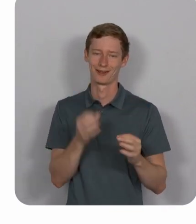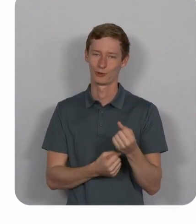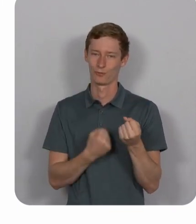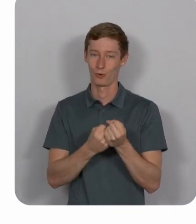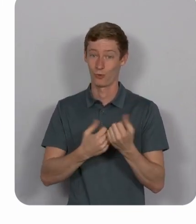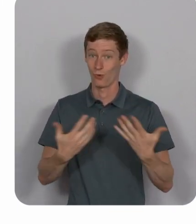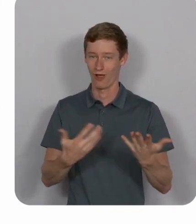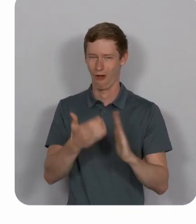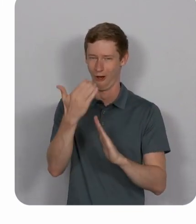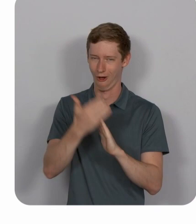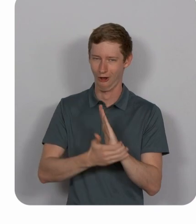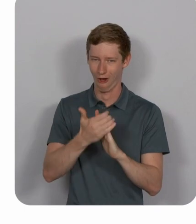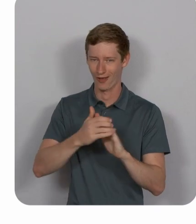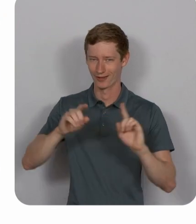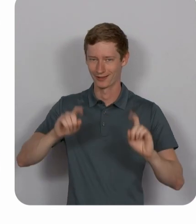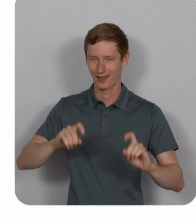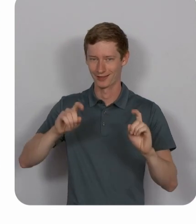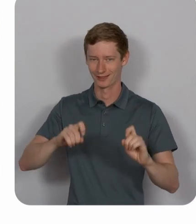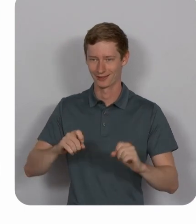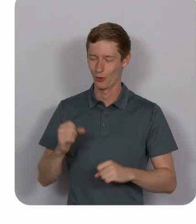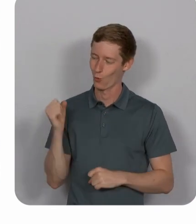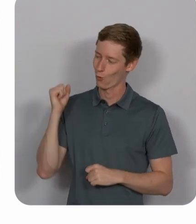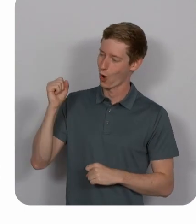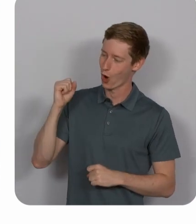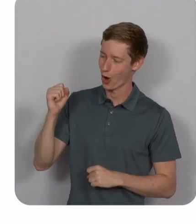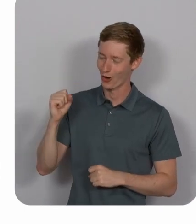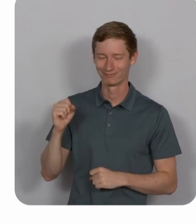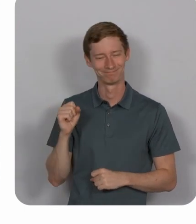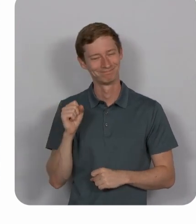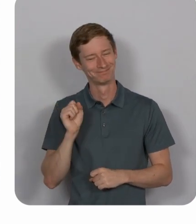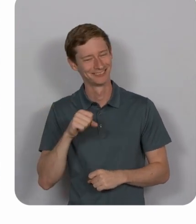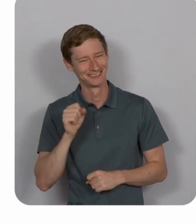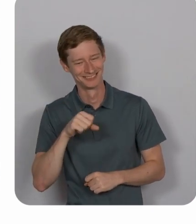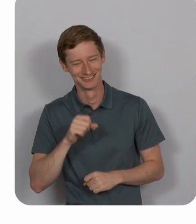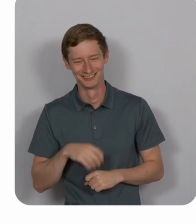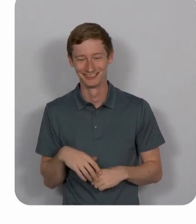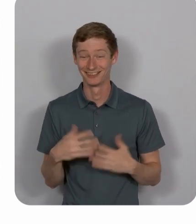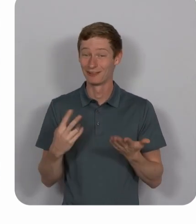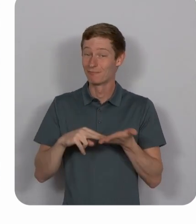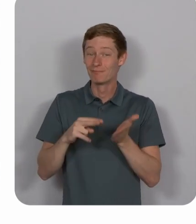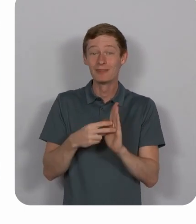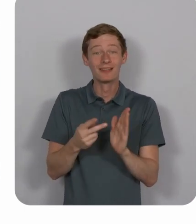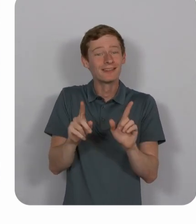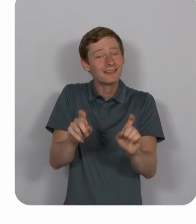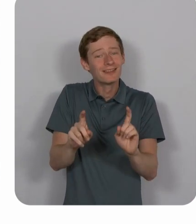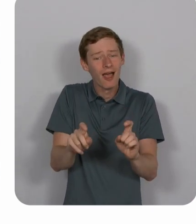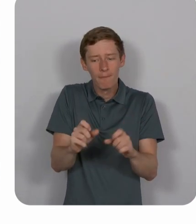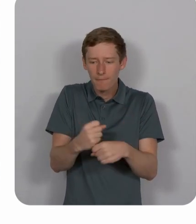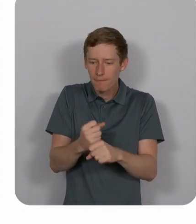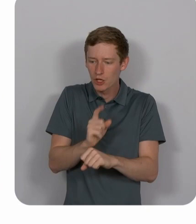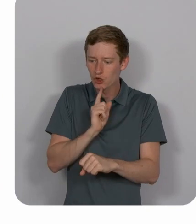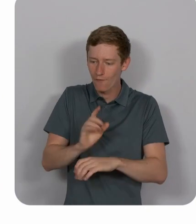That is to ensure the functional accuracy and stability of your code.